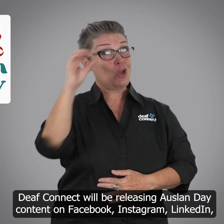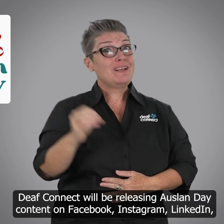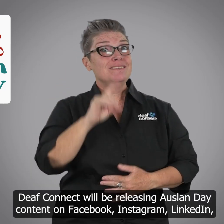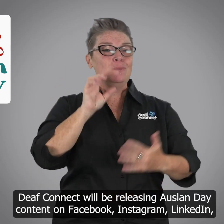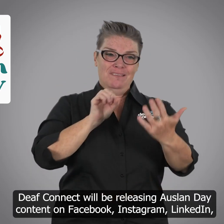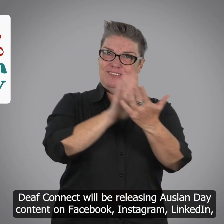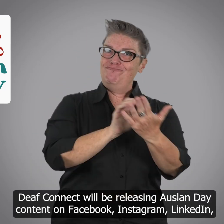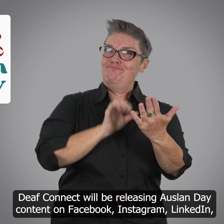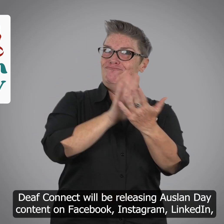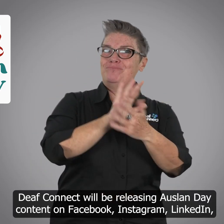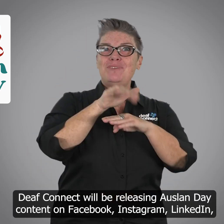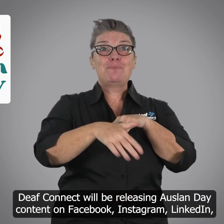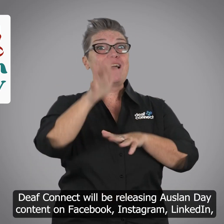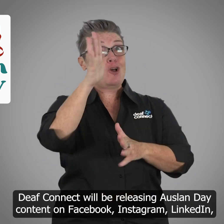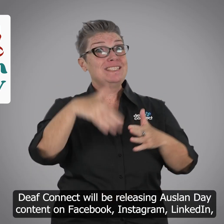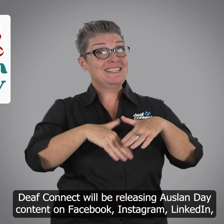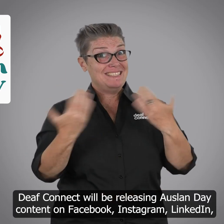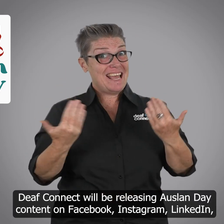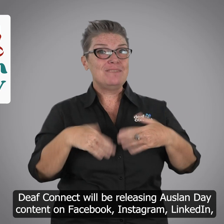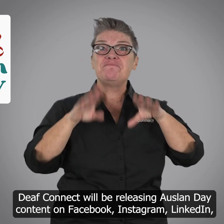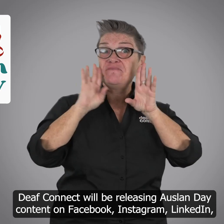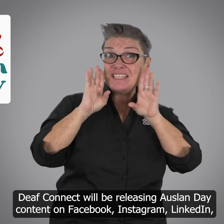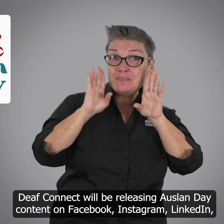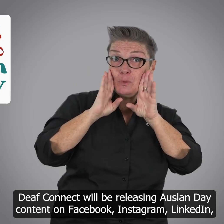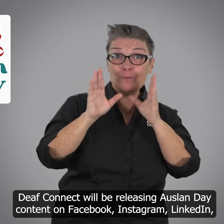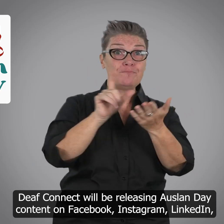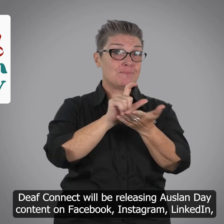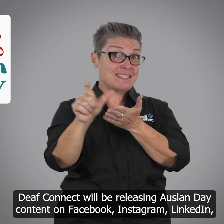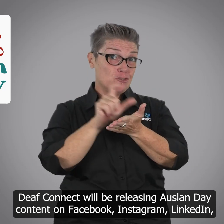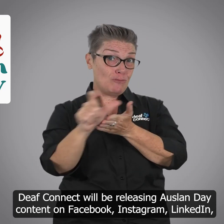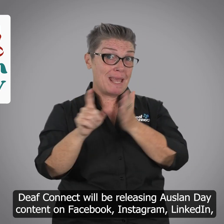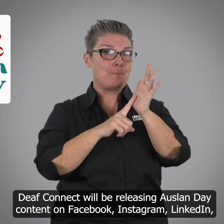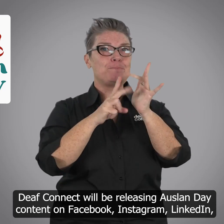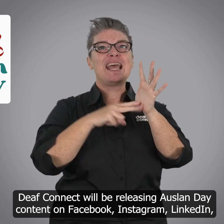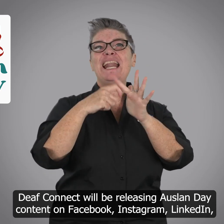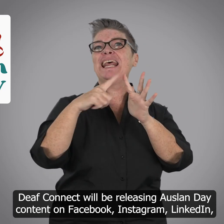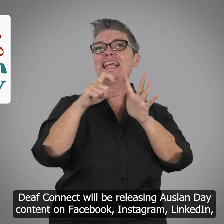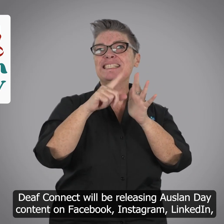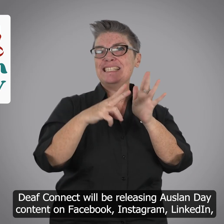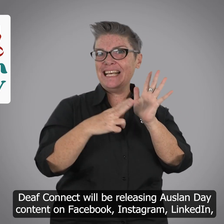Deaf Connect will be releasing Auslan Day content on Facebook, Instagram, LinkedIn,